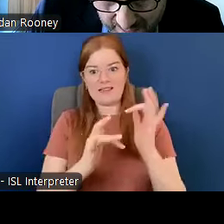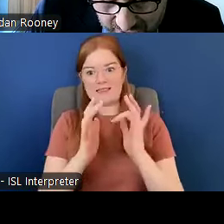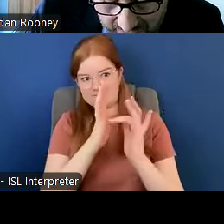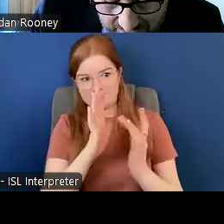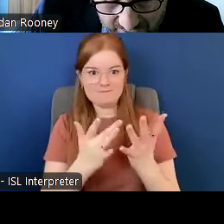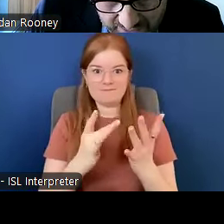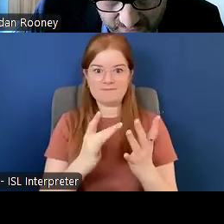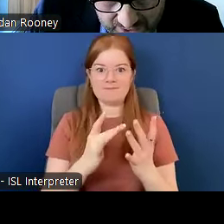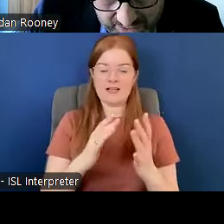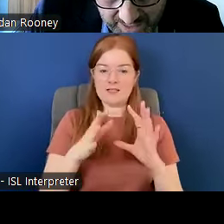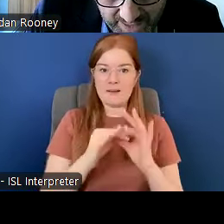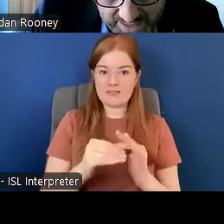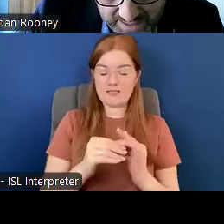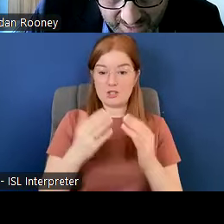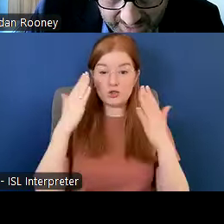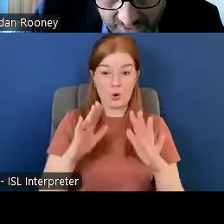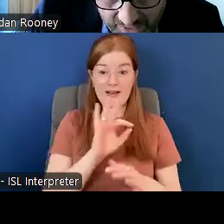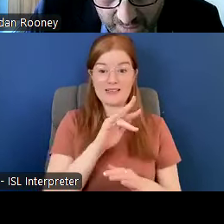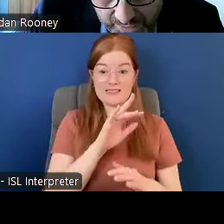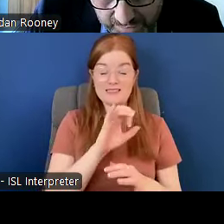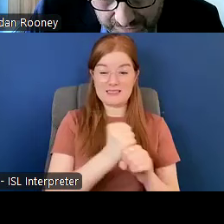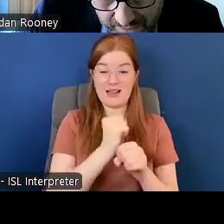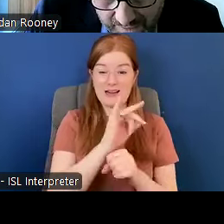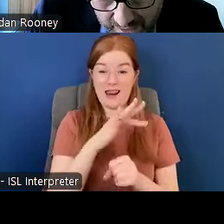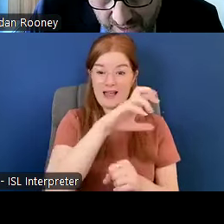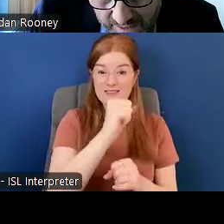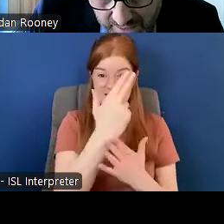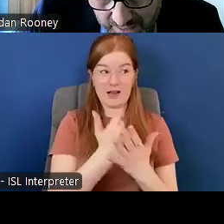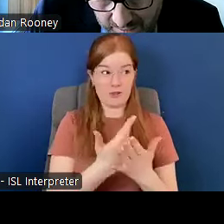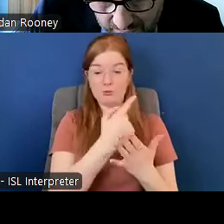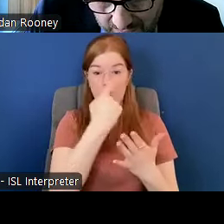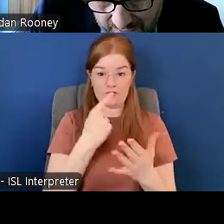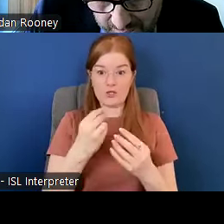demonstrate the degree to which stained glass design proved for her an art that